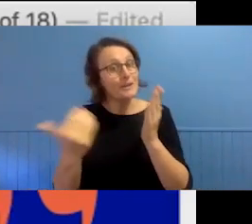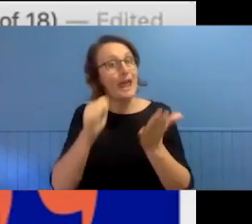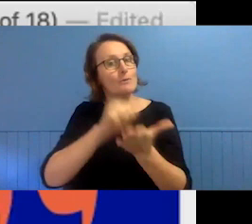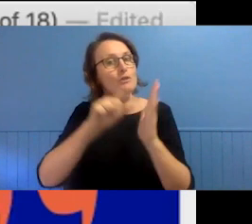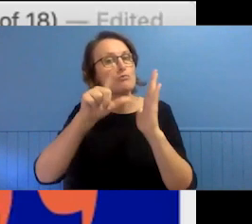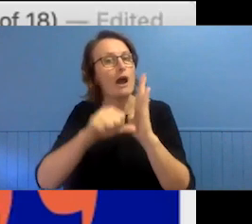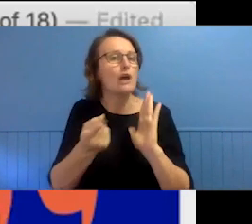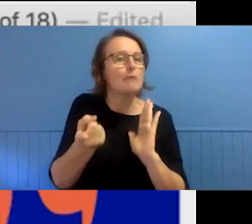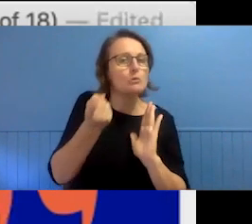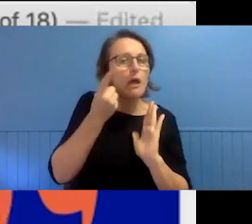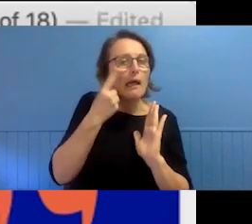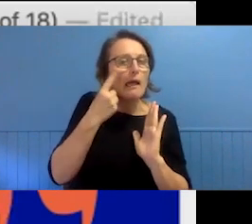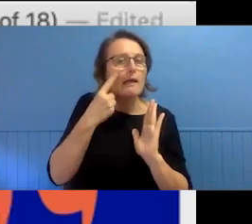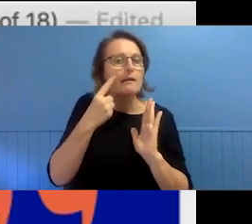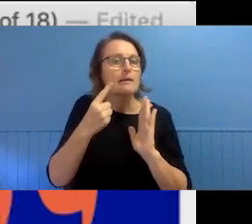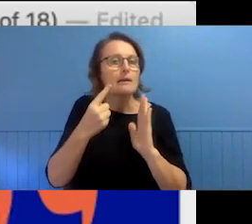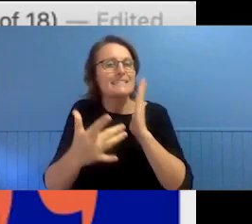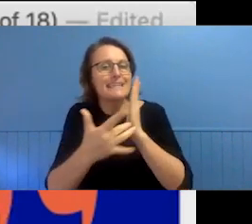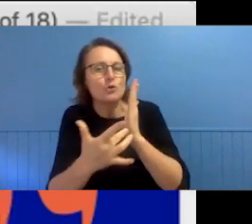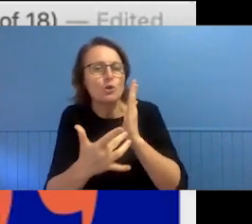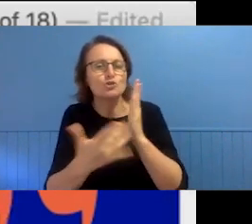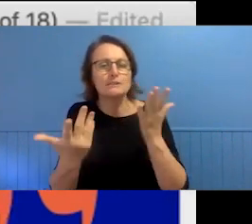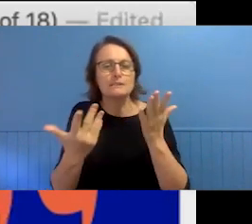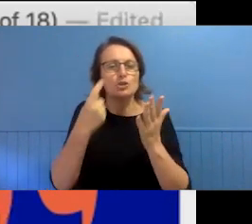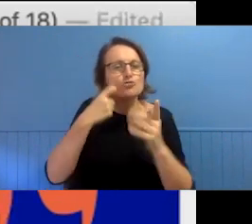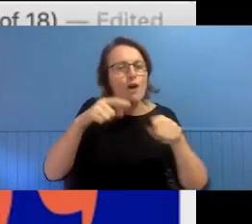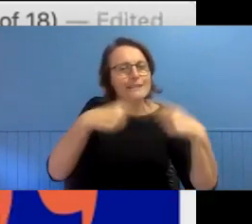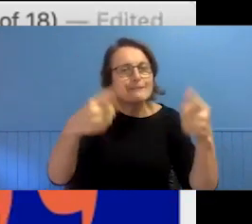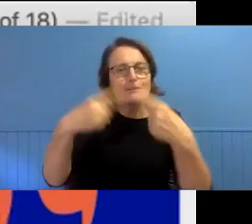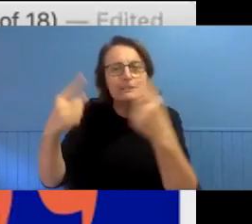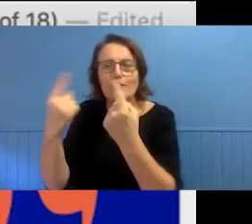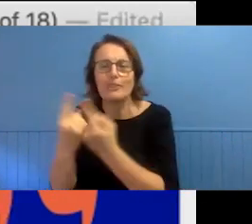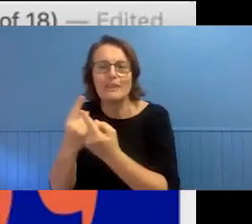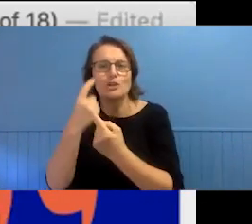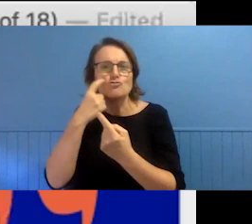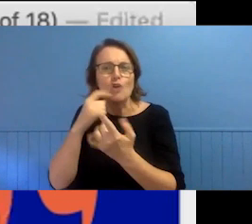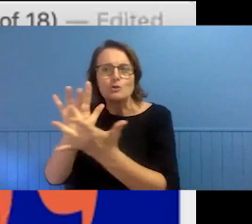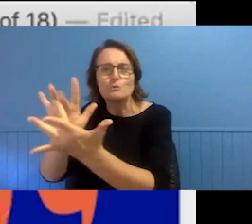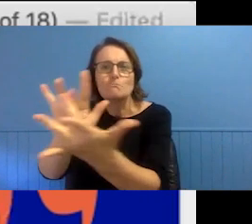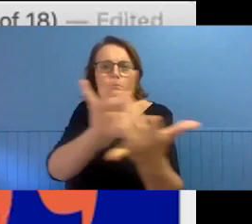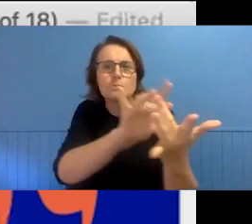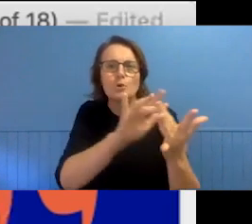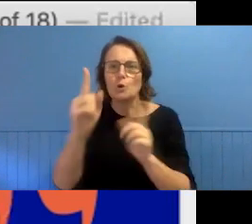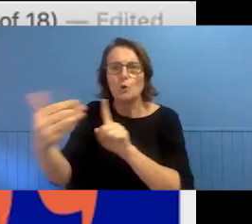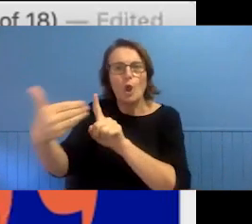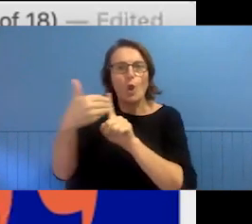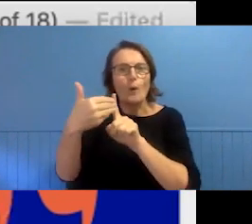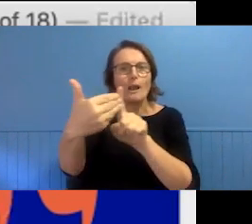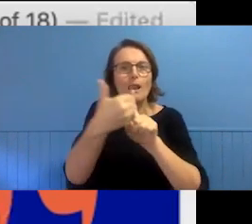different kinds of people. Your most loyal followers, the people who stumble upon you on the internet and encouraging to share your learnings